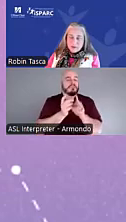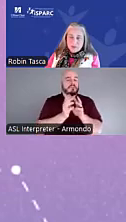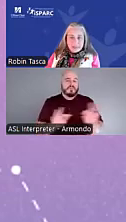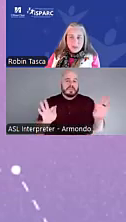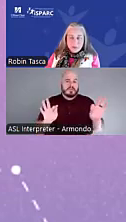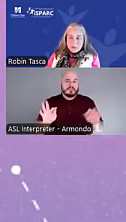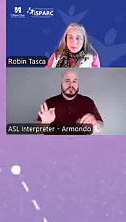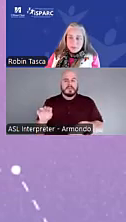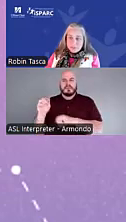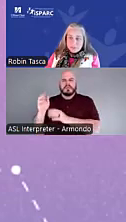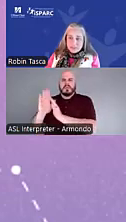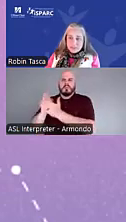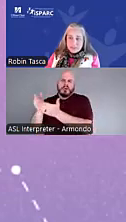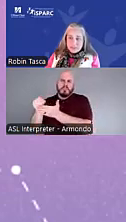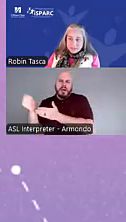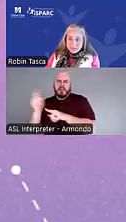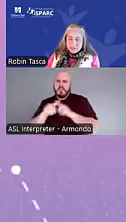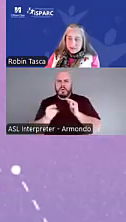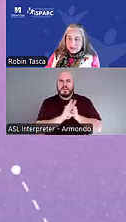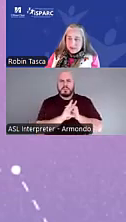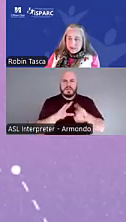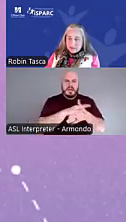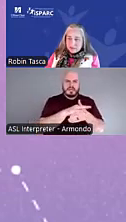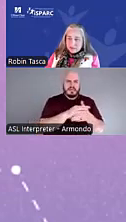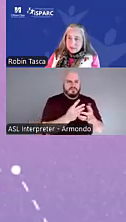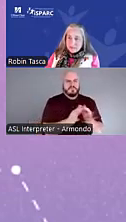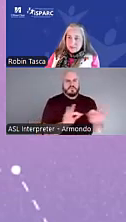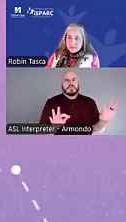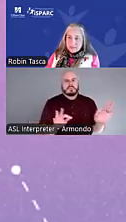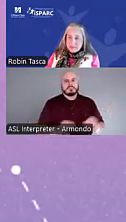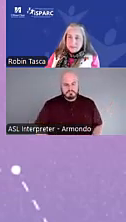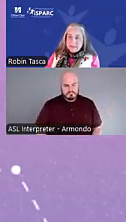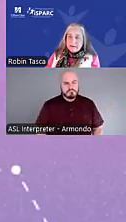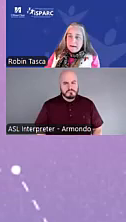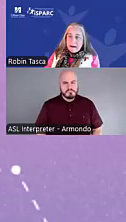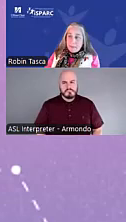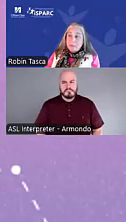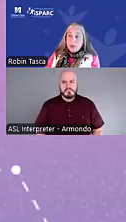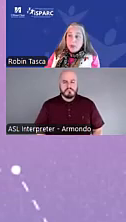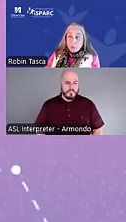is free, which is just amazing because she values the importance of accessibility.